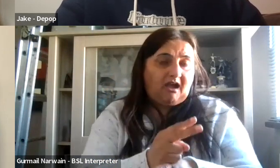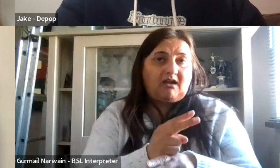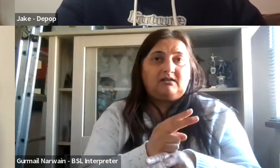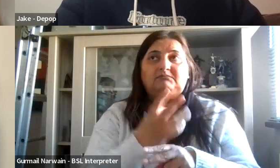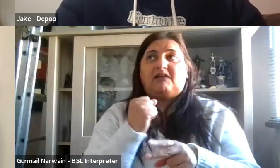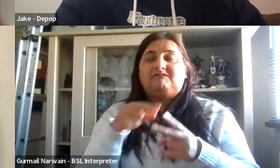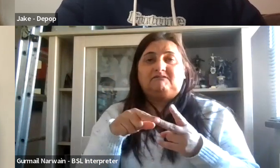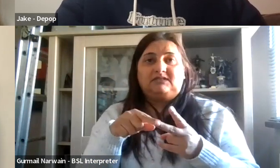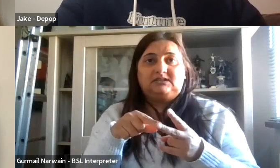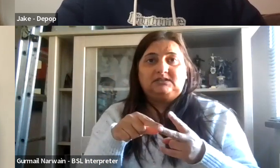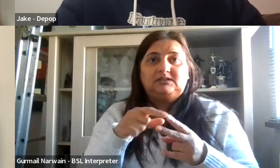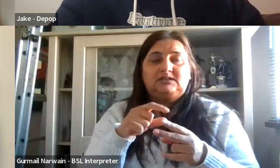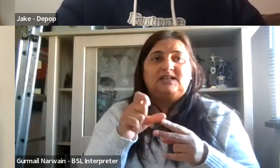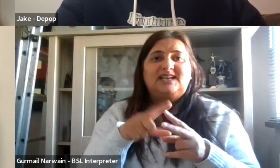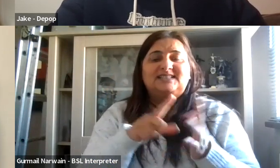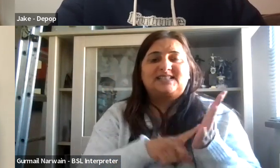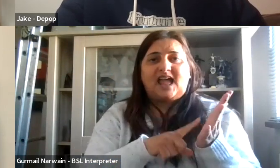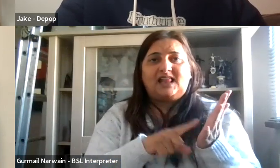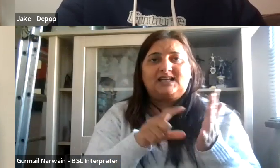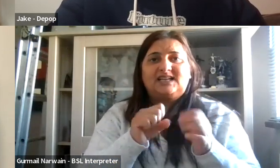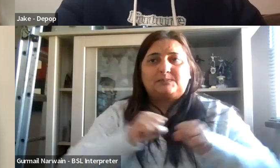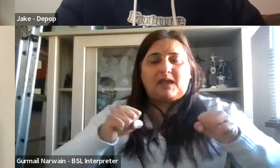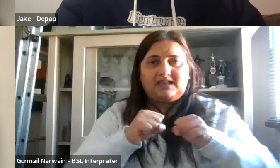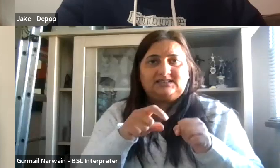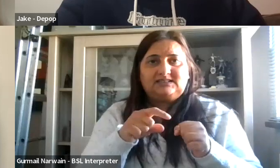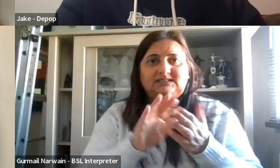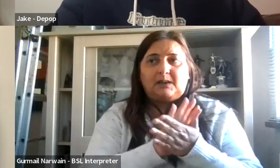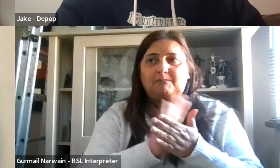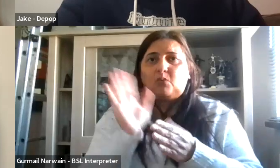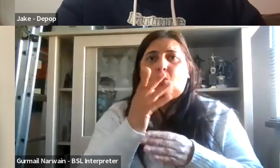We work with a company called Sale Space, whereby basically, every employee gets up